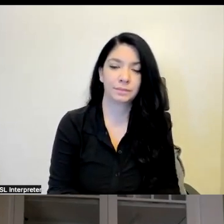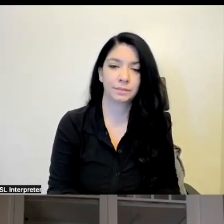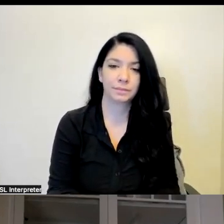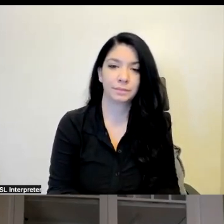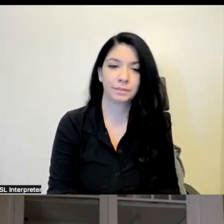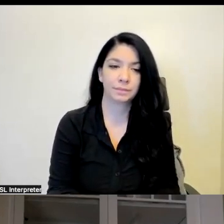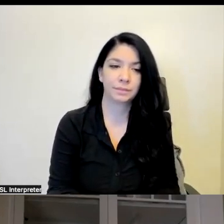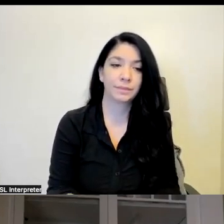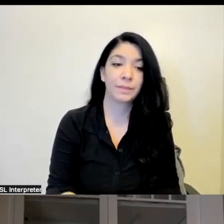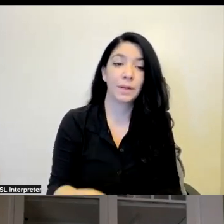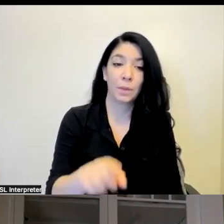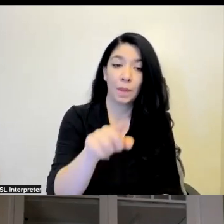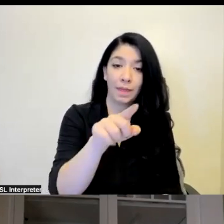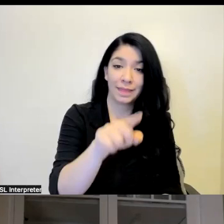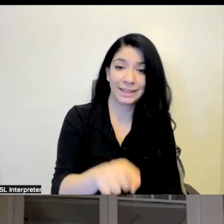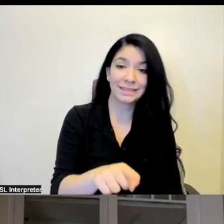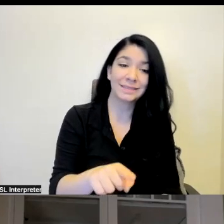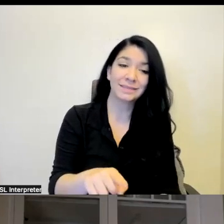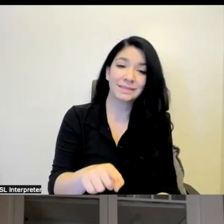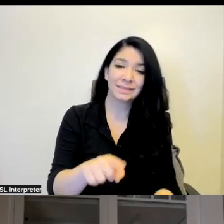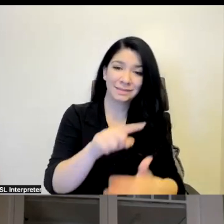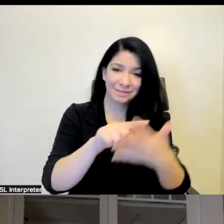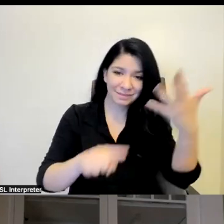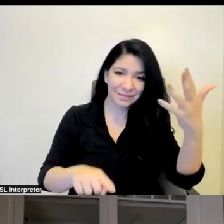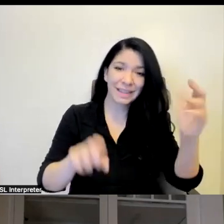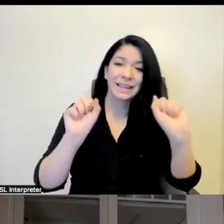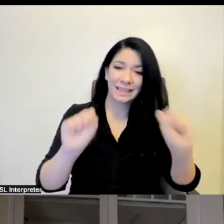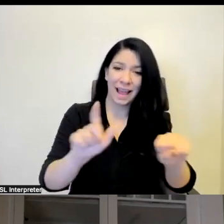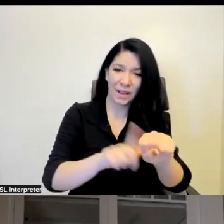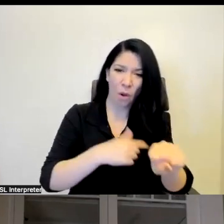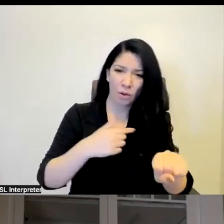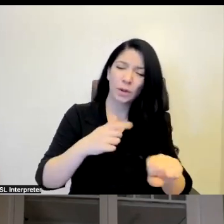These steps will take longer, but it is your right to do that. Next slide.